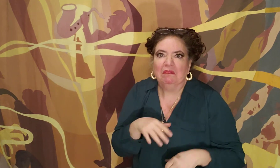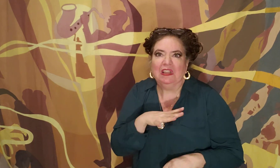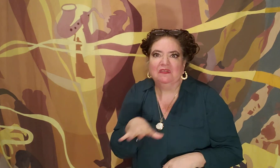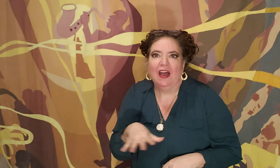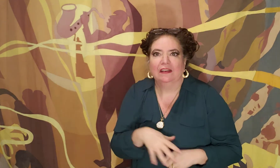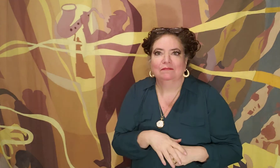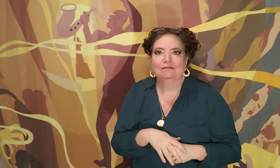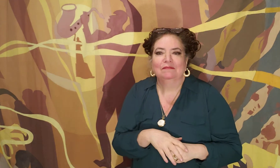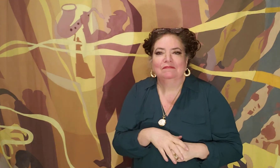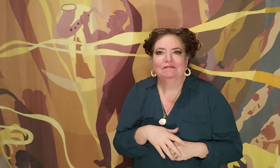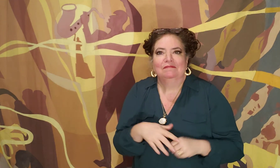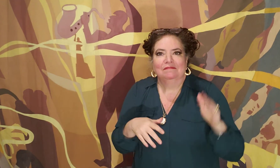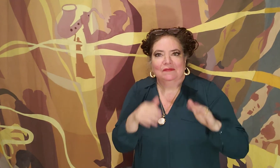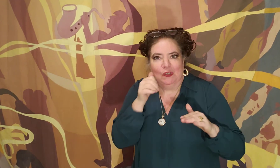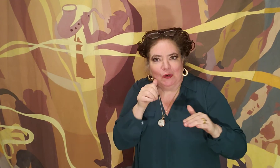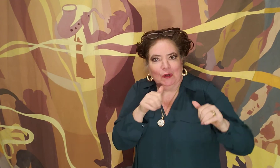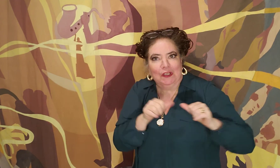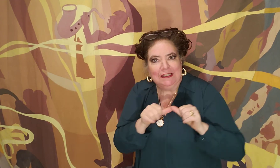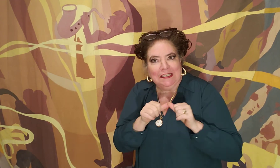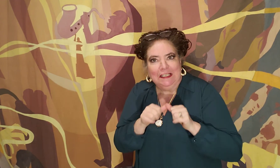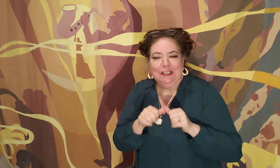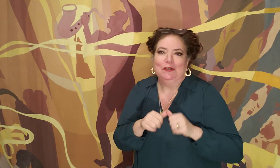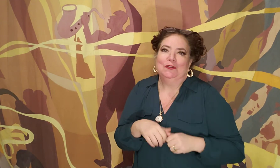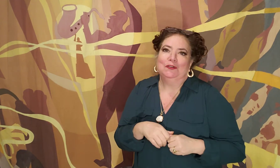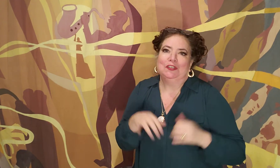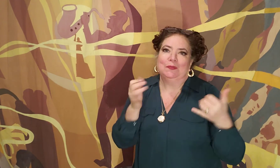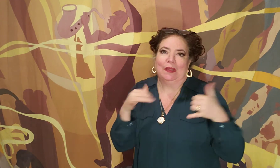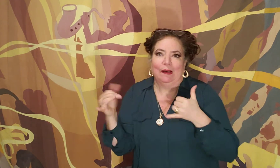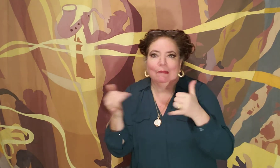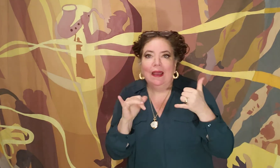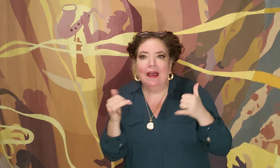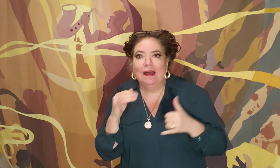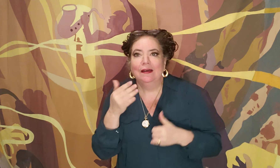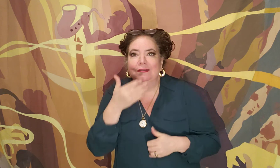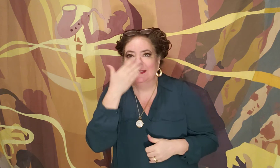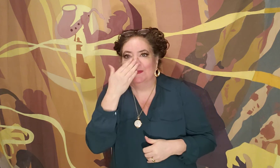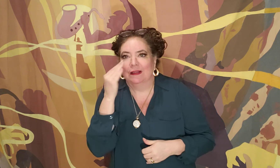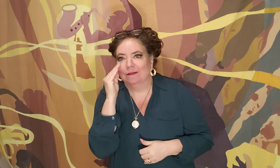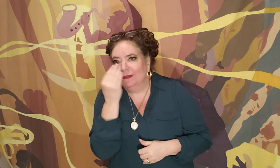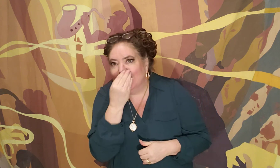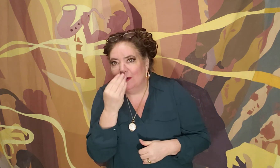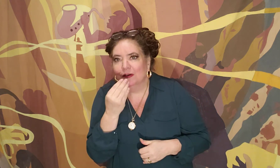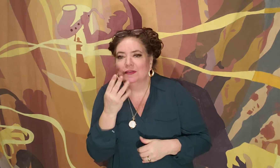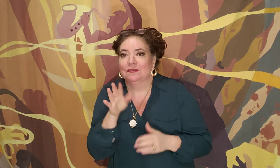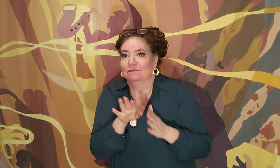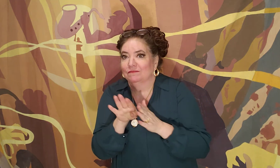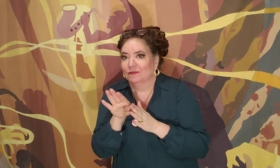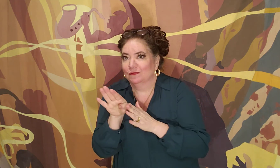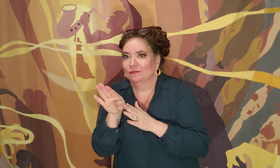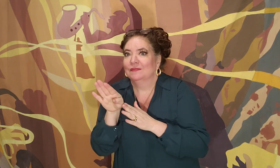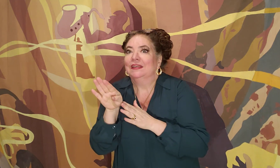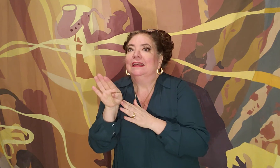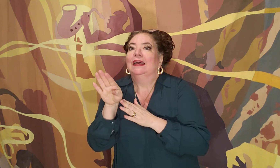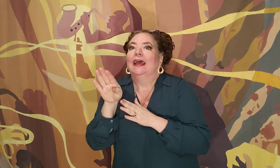That's fine, the little girl continues. She's playing around. She's smelling flowers.